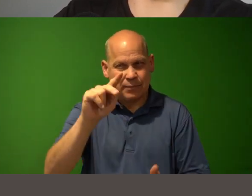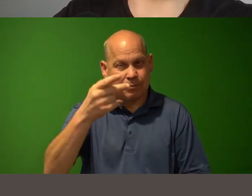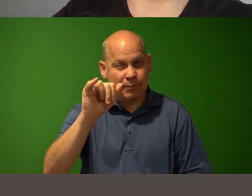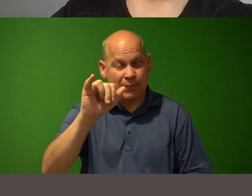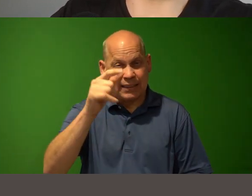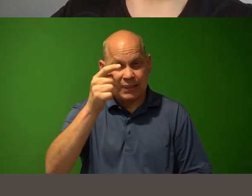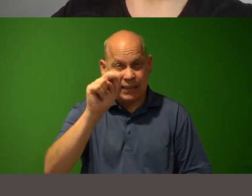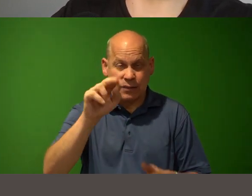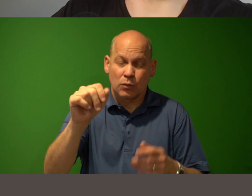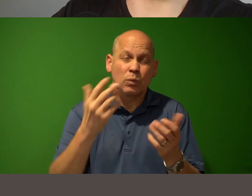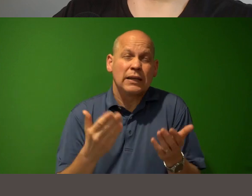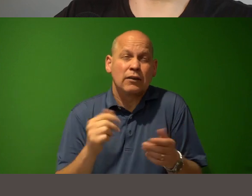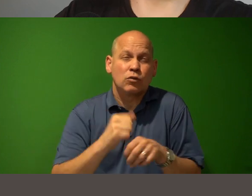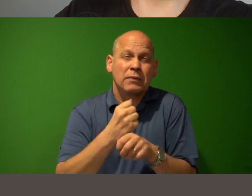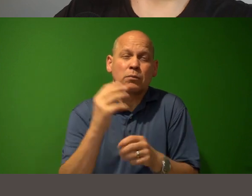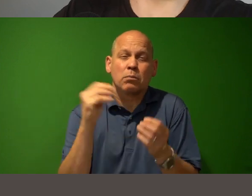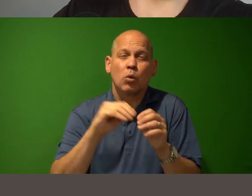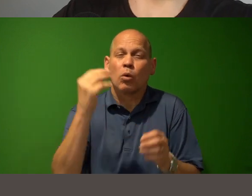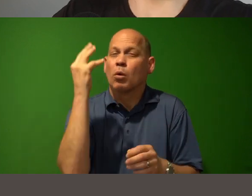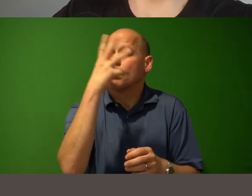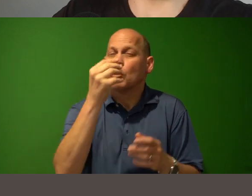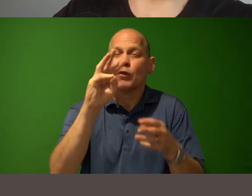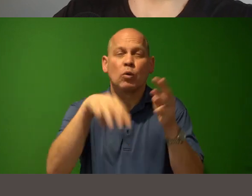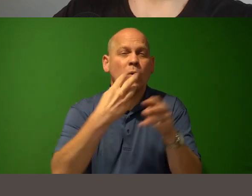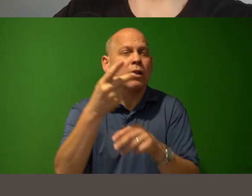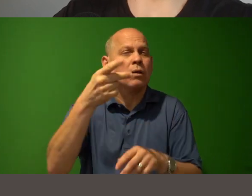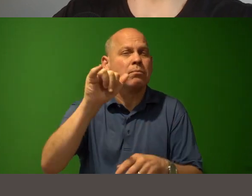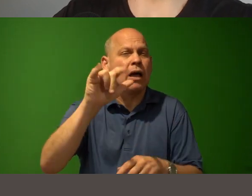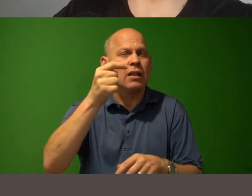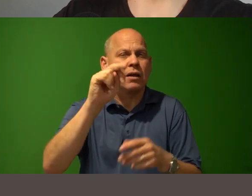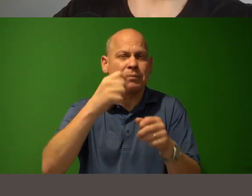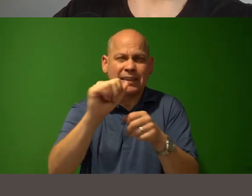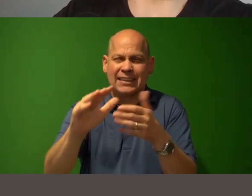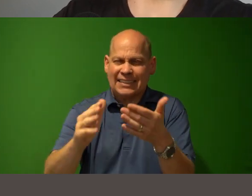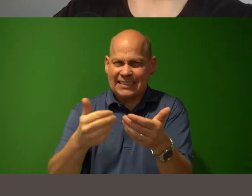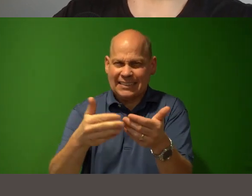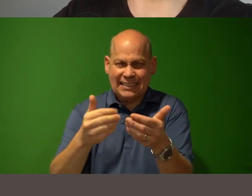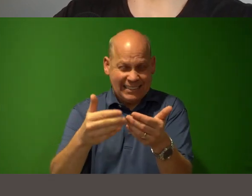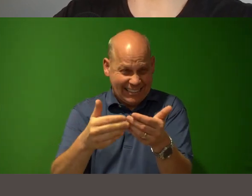a more beautiful world. And Python makes it so easy. And I think the easiest way you can